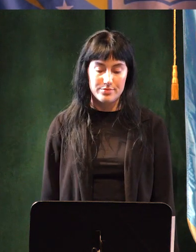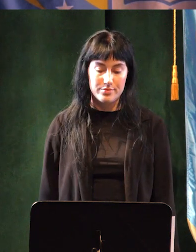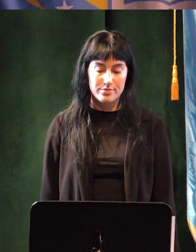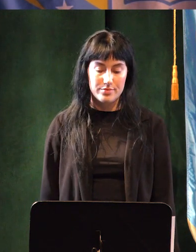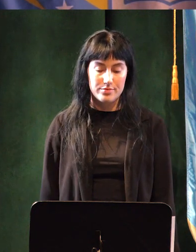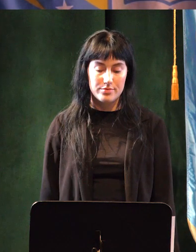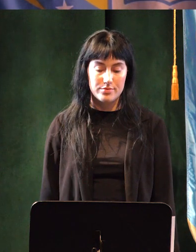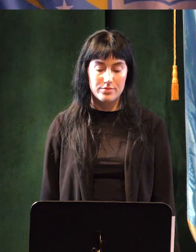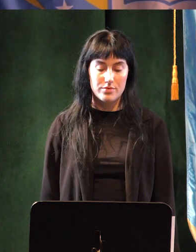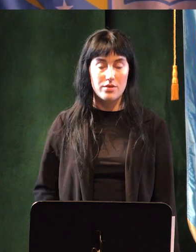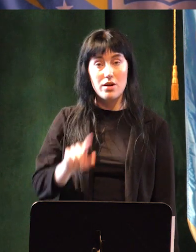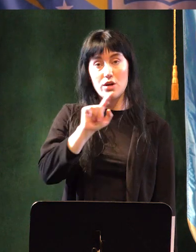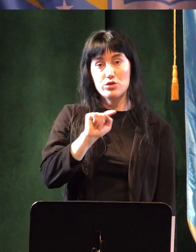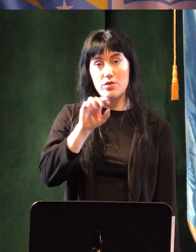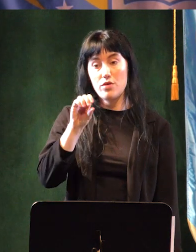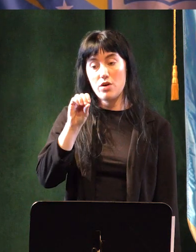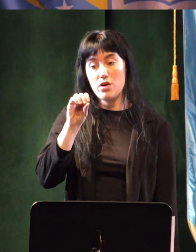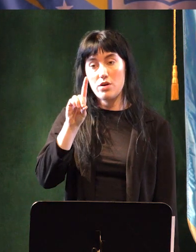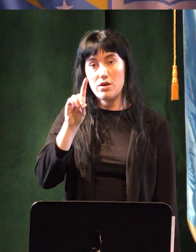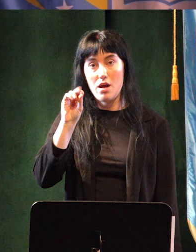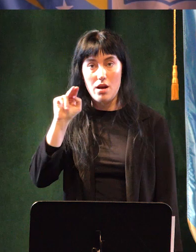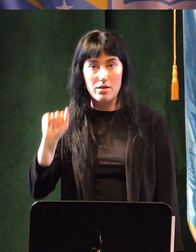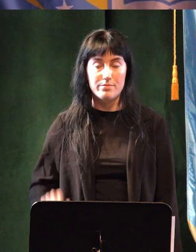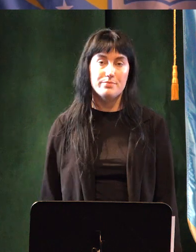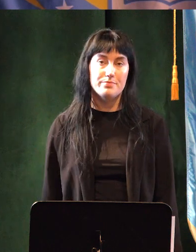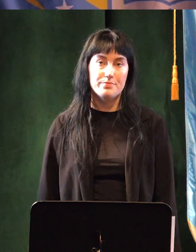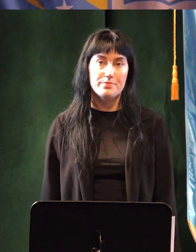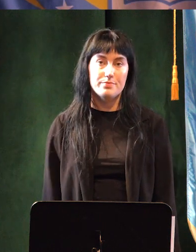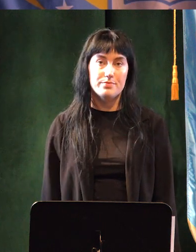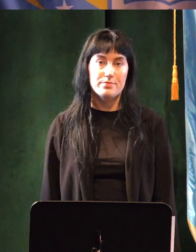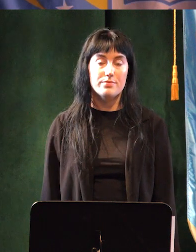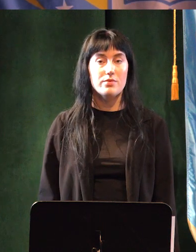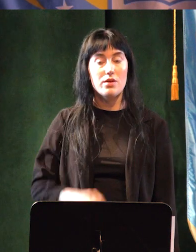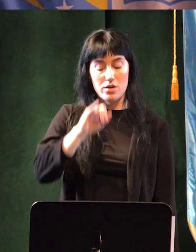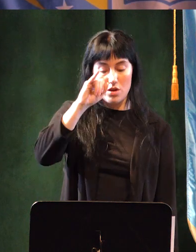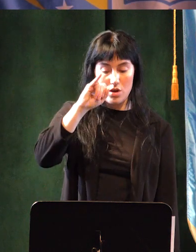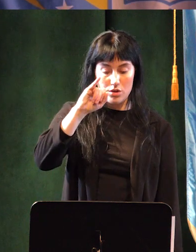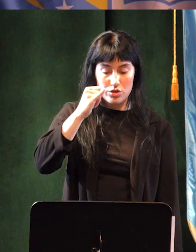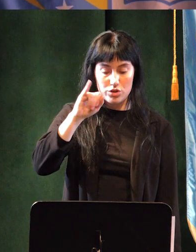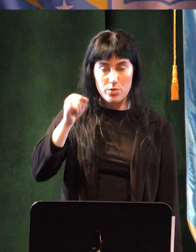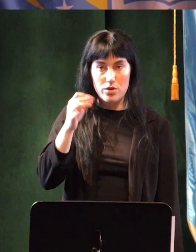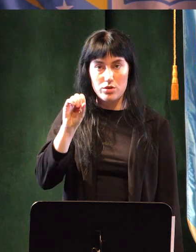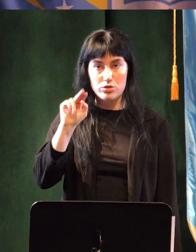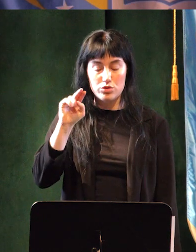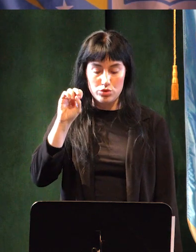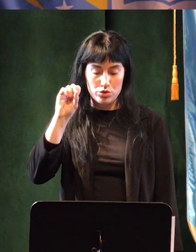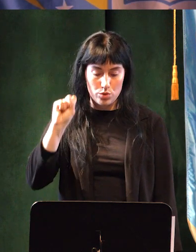Trevor Donna Joshua Jones